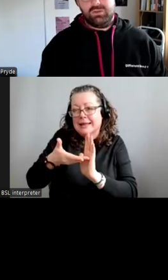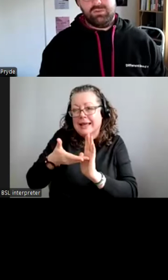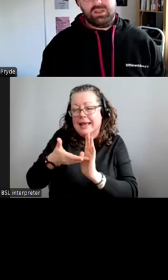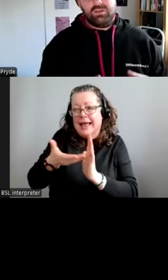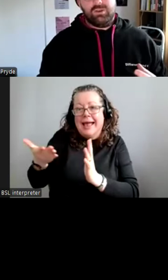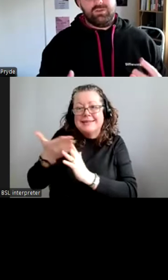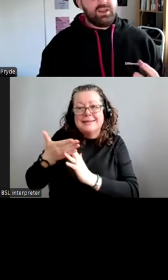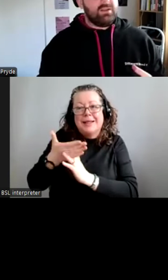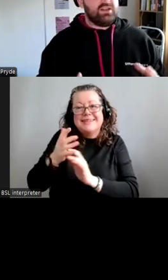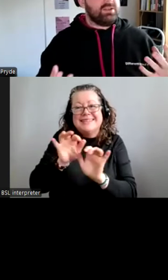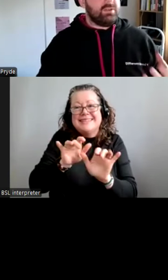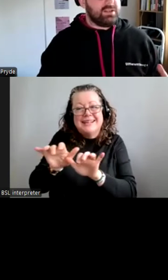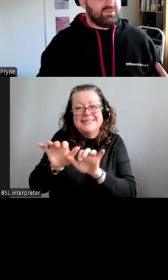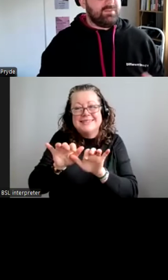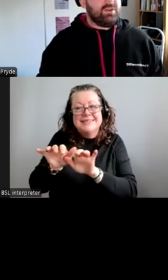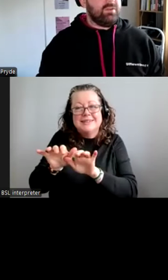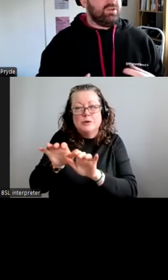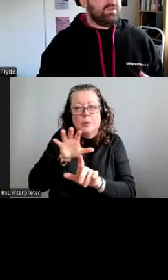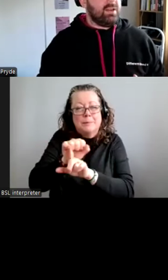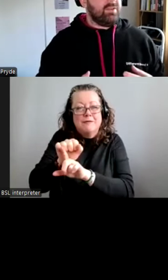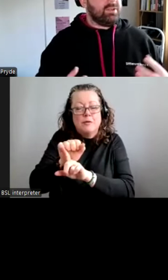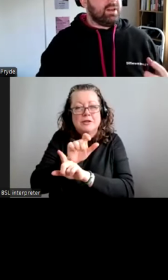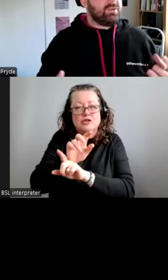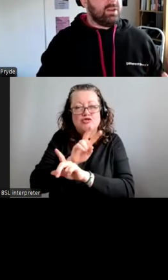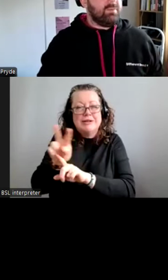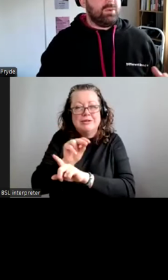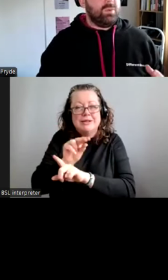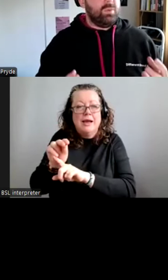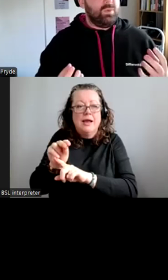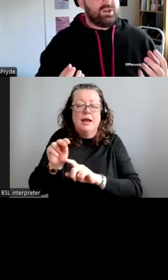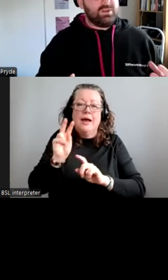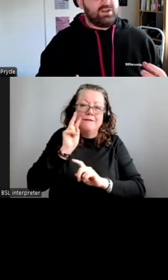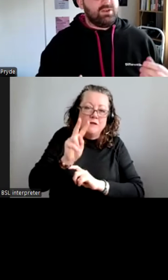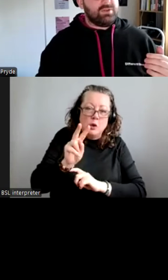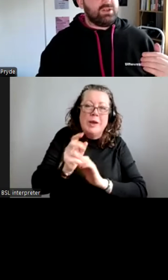Which would be the View Event Dinosaur Exhibit or View Event Elder-grass Rime, which would allow users